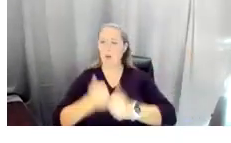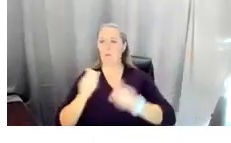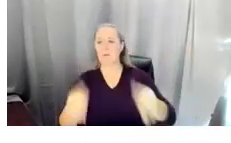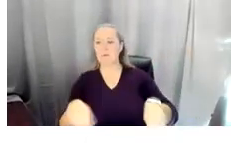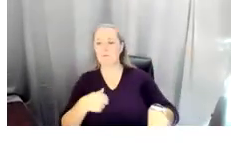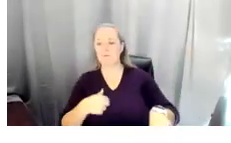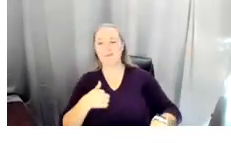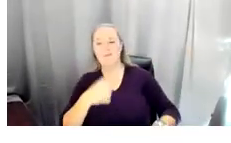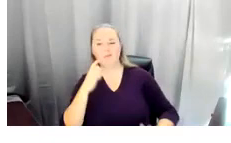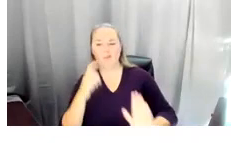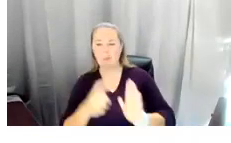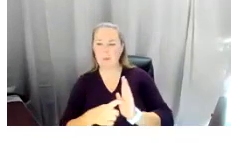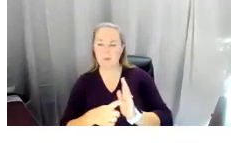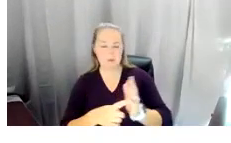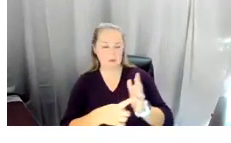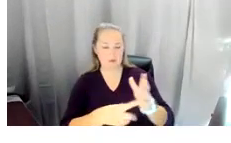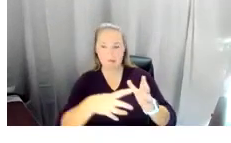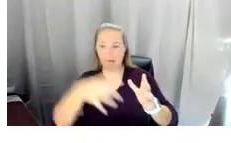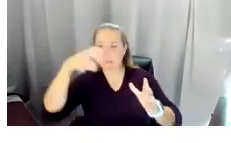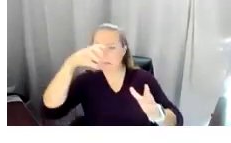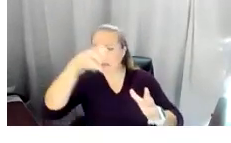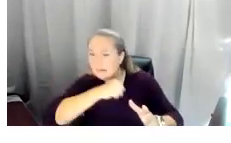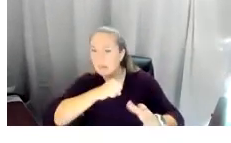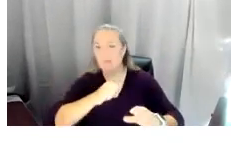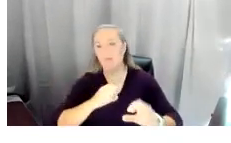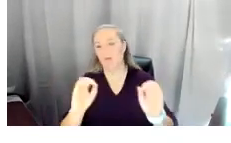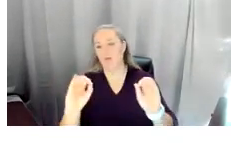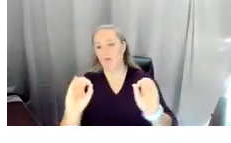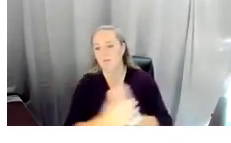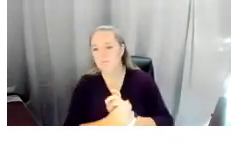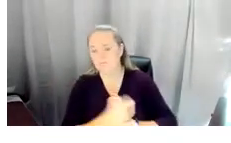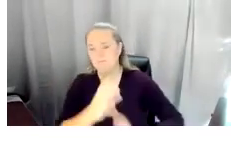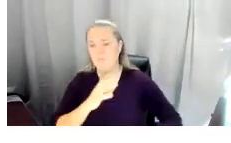. I THINK WITH THE VISUALS